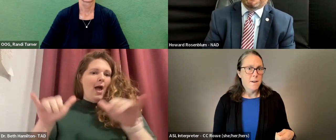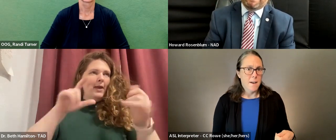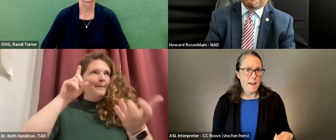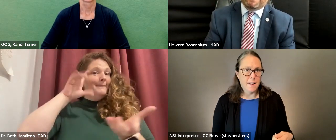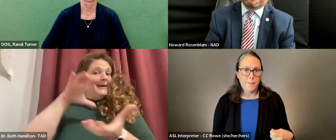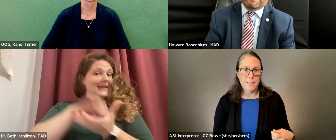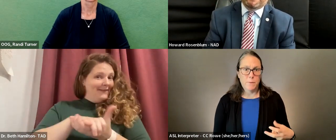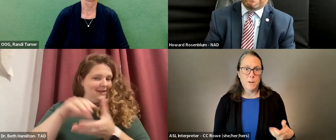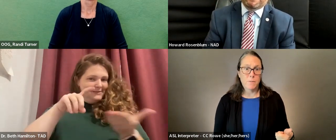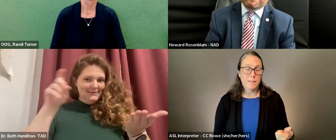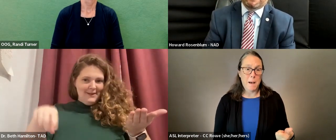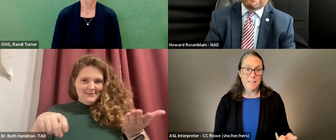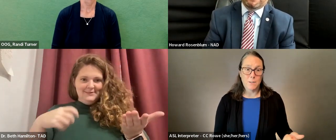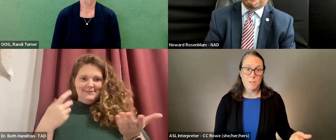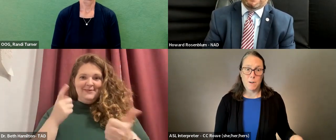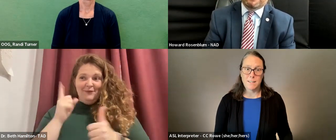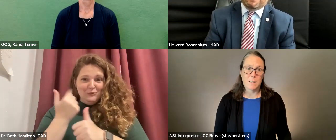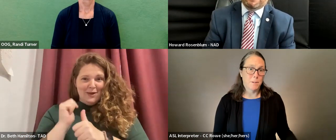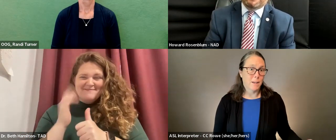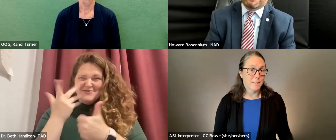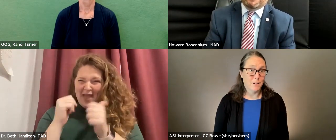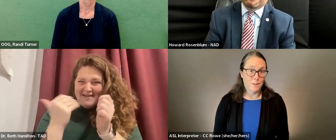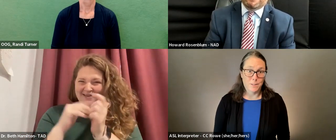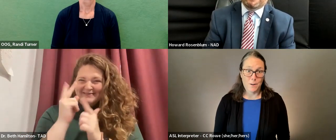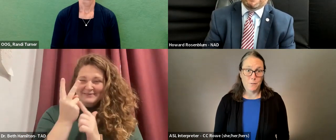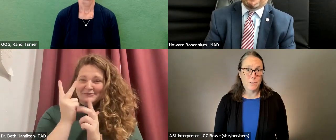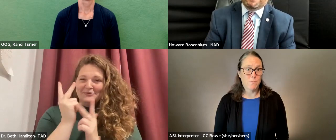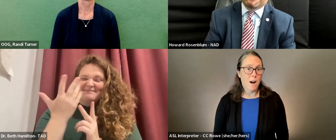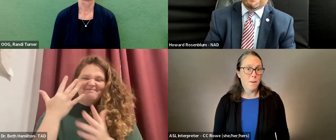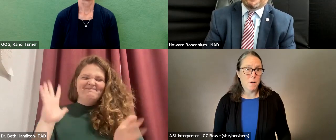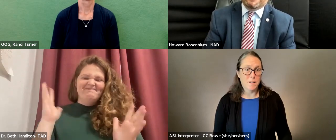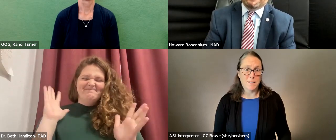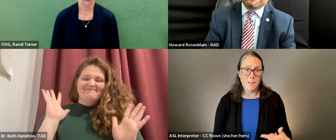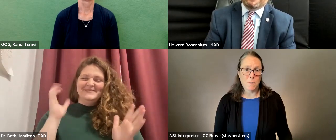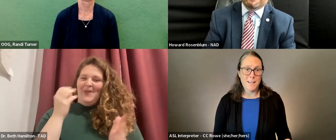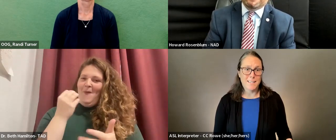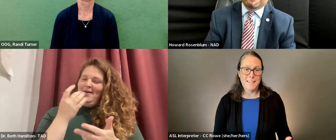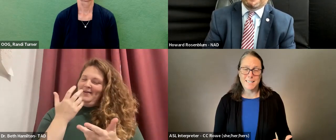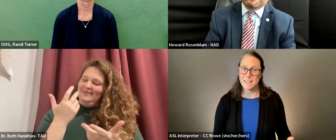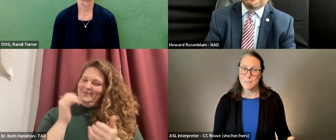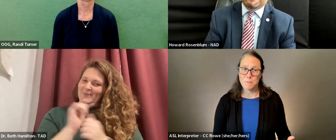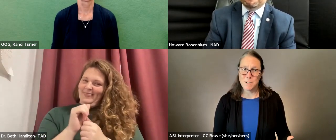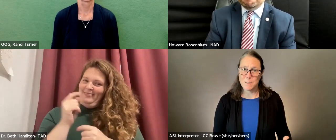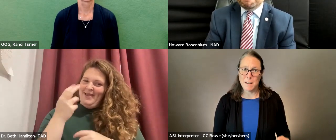takes years. For Texas, it takes three tries for a bill to pass and if